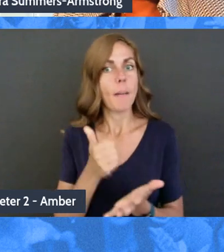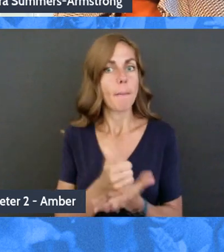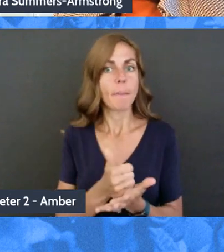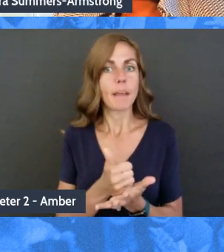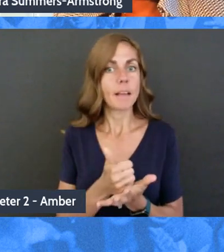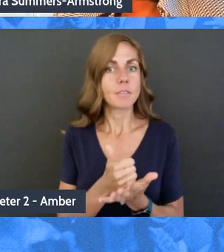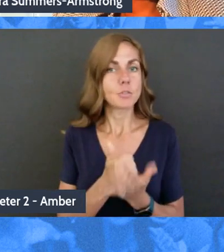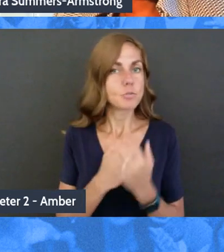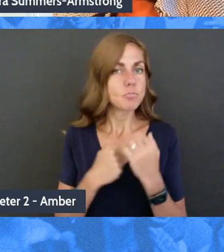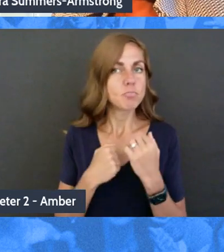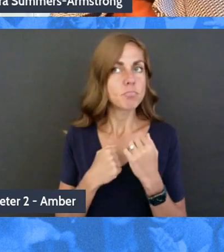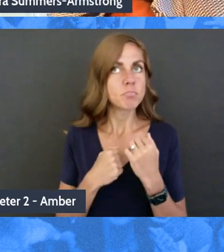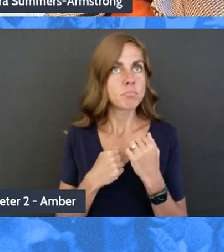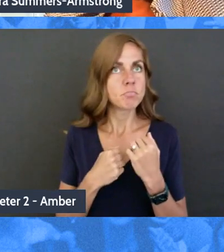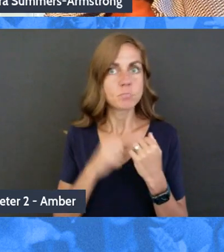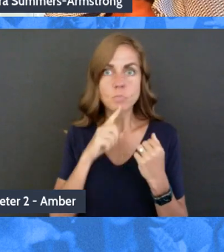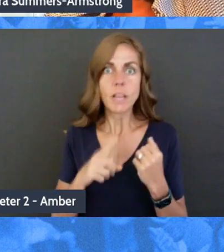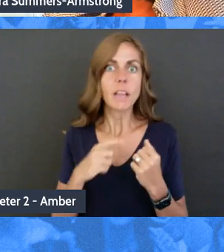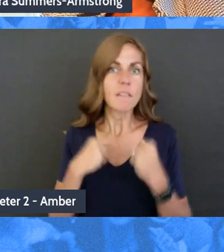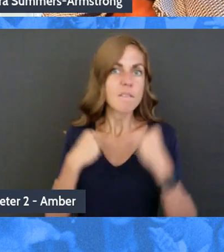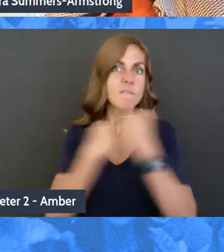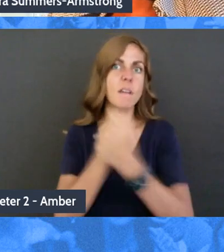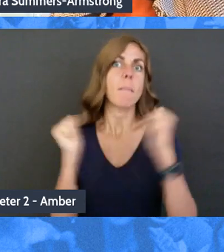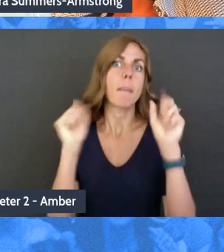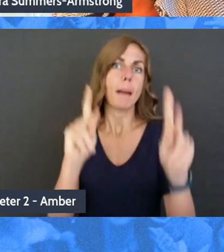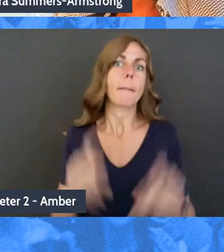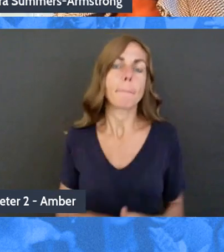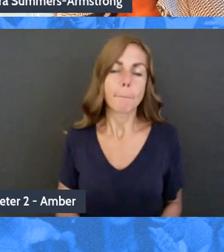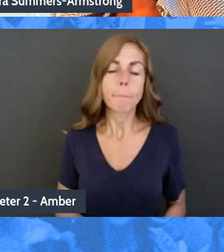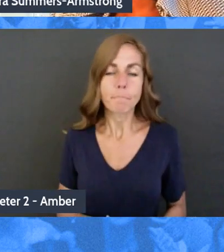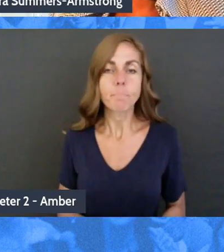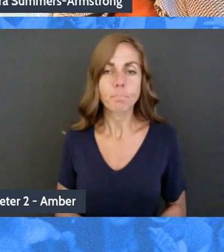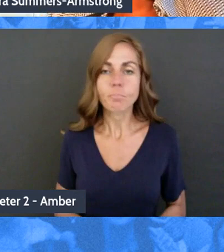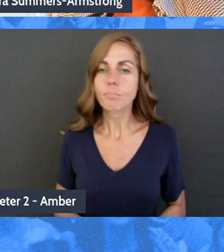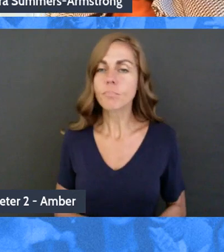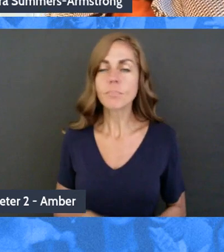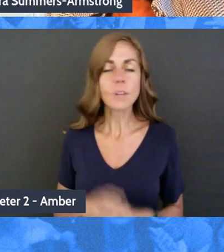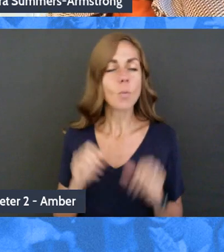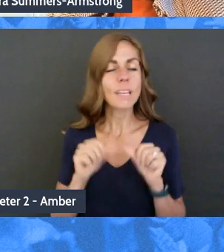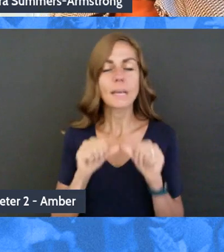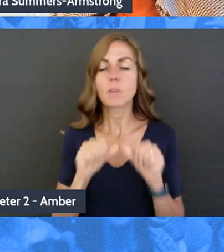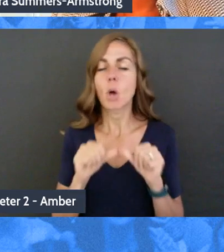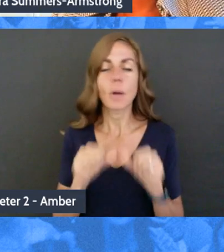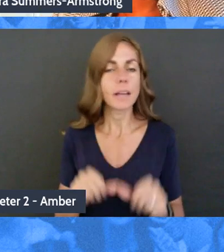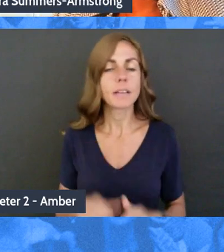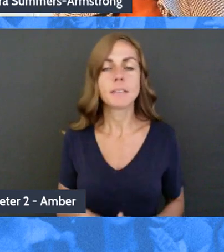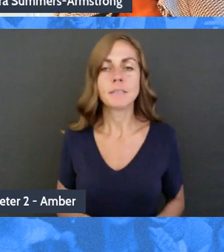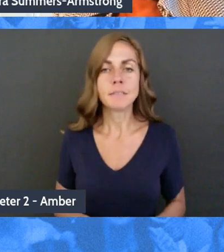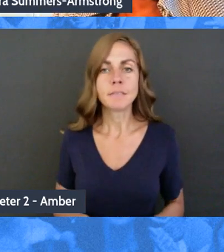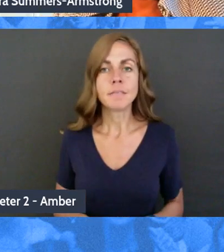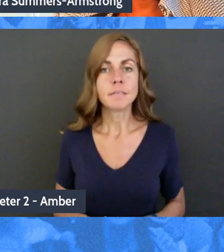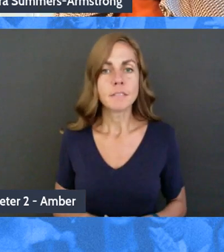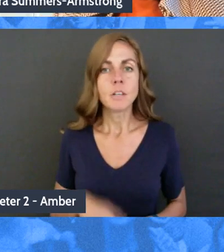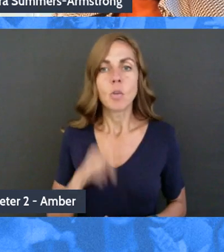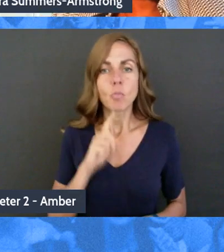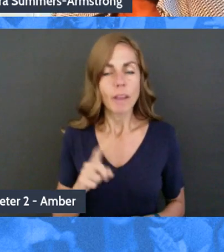And so, we've just gotta keep this fight going. We've got to keep really lifting up people's stories